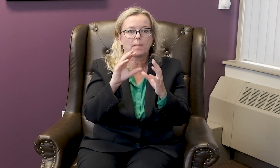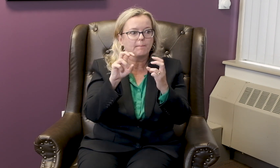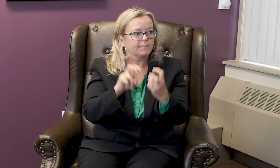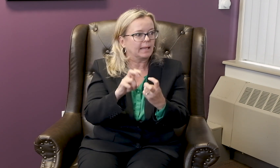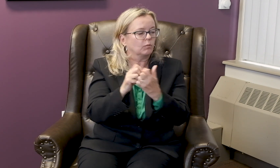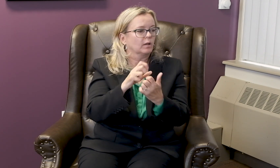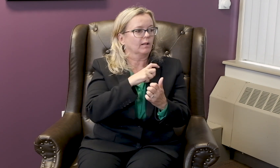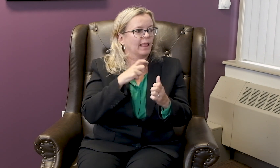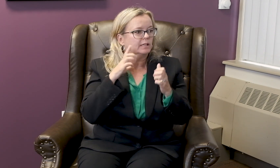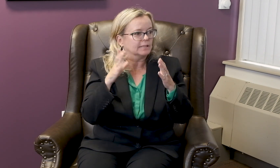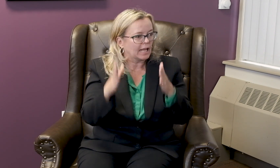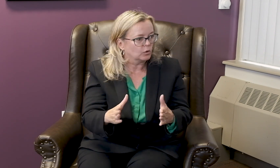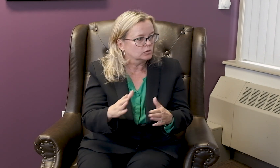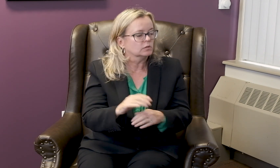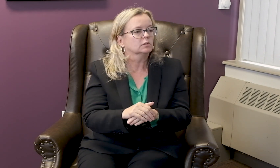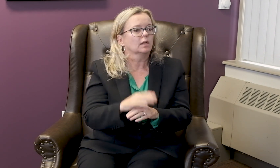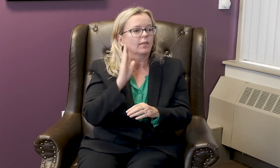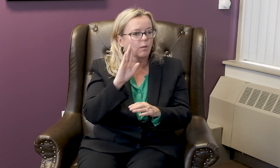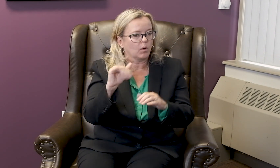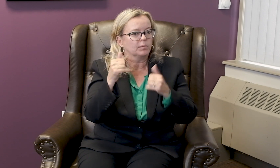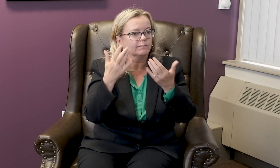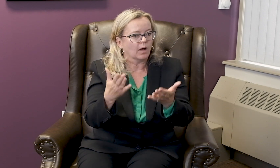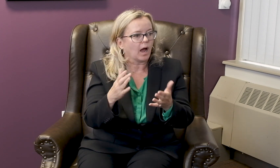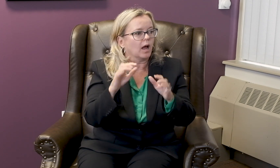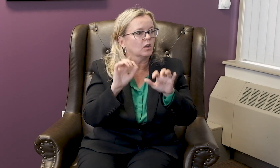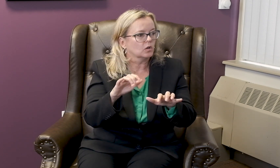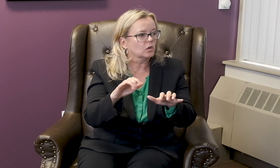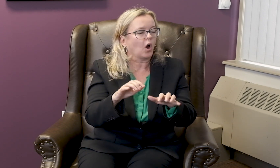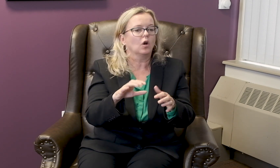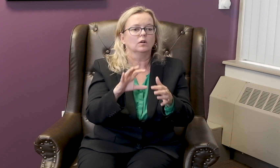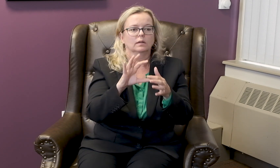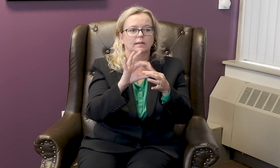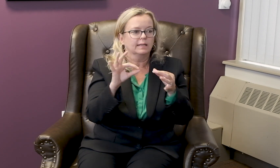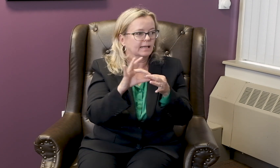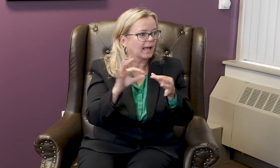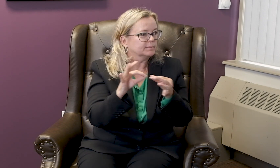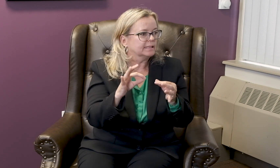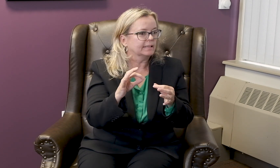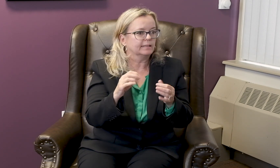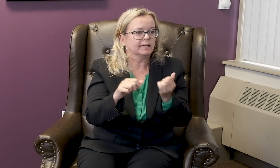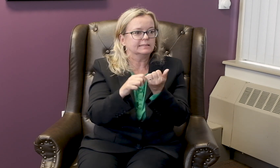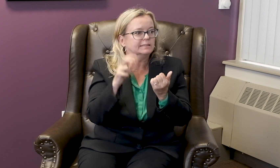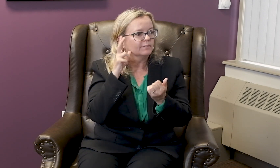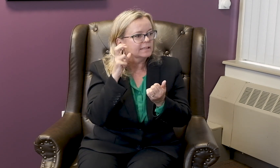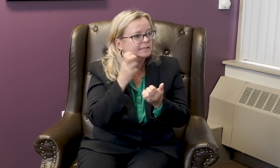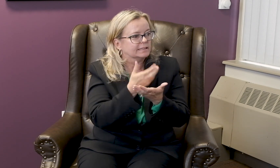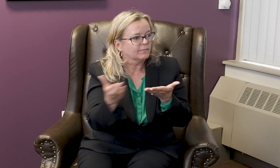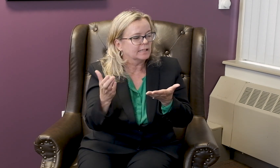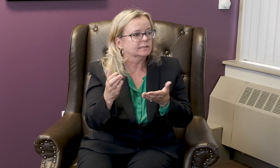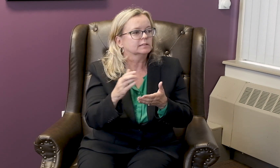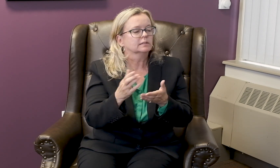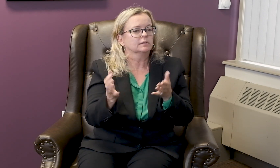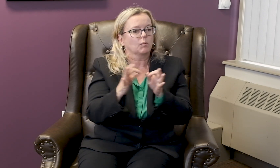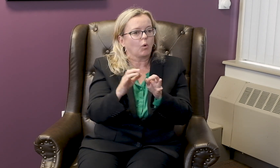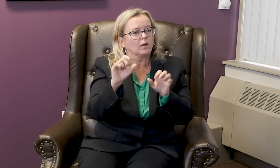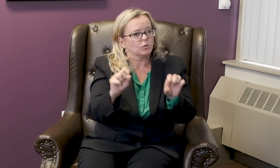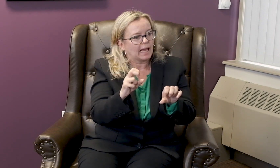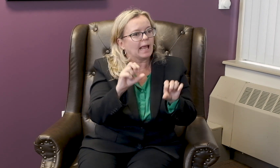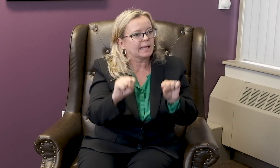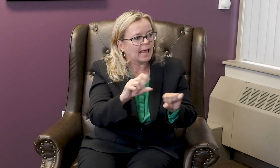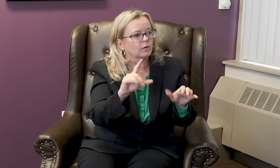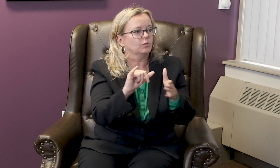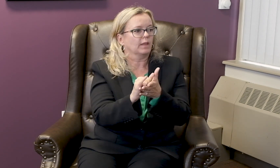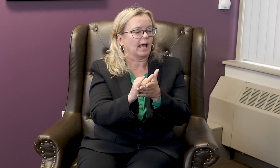legislative hearing or meeting with a legislator. The state house will provide access such as CART,